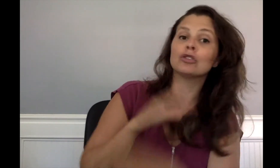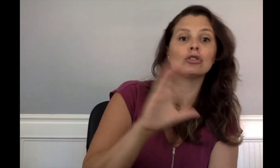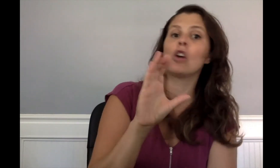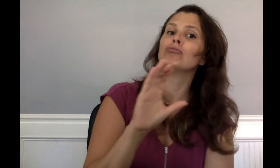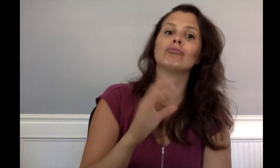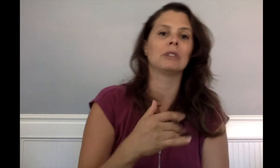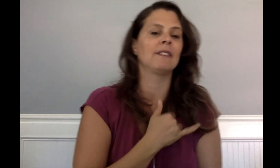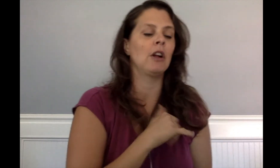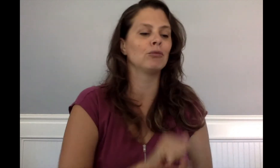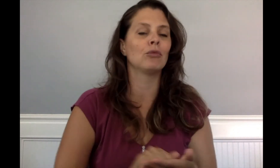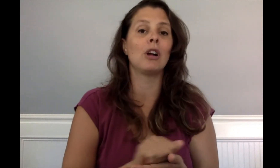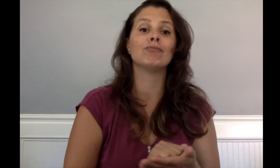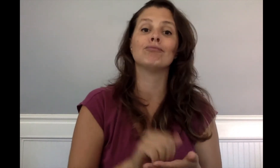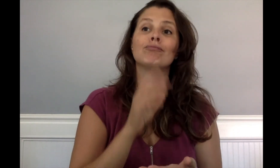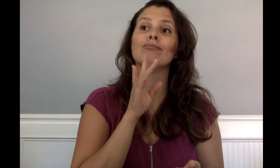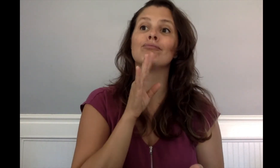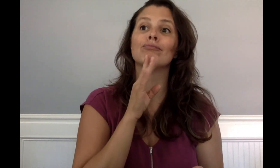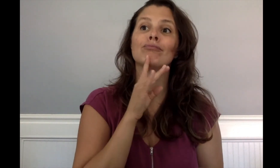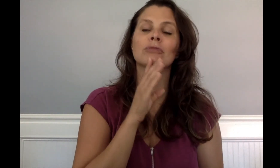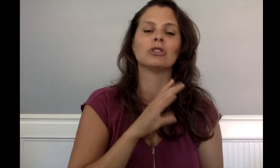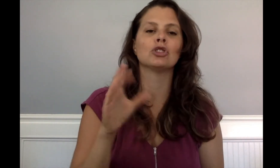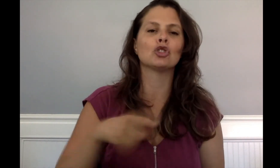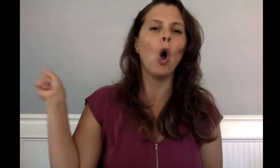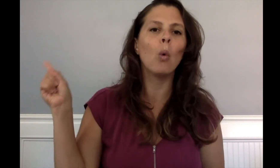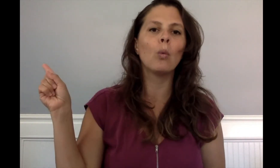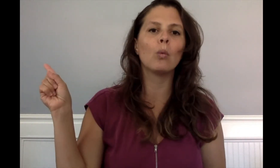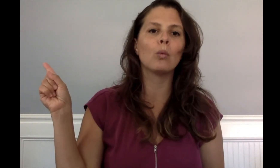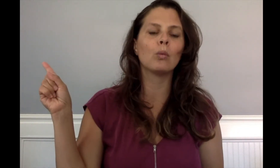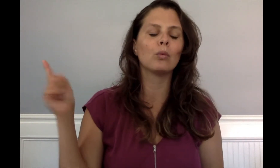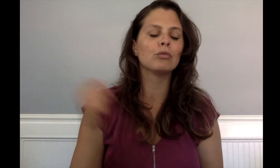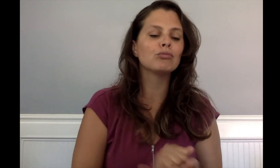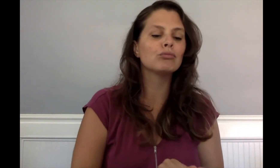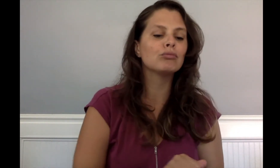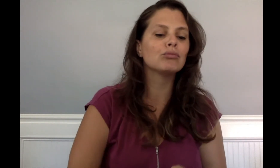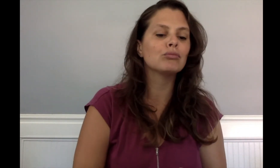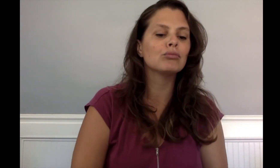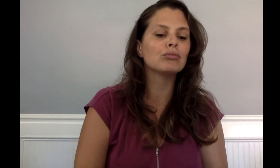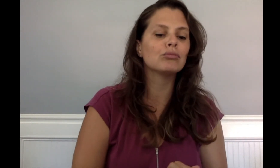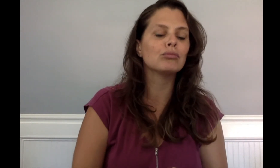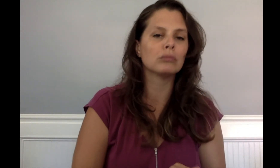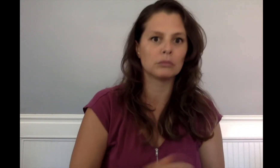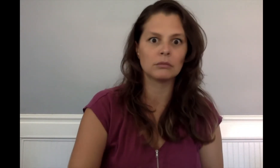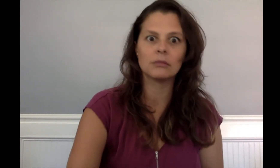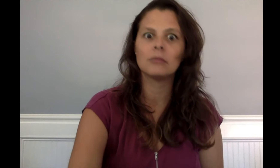without turning around from the kitchen sink.